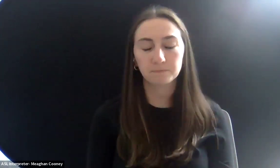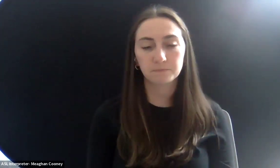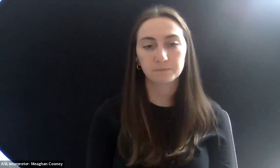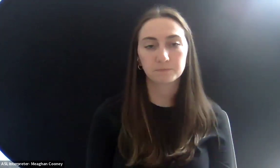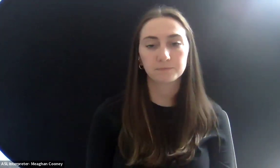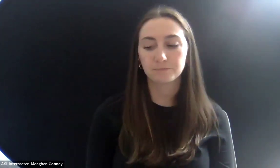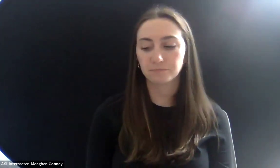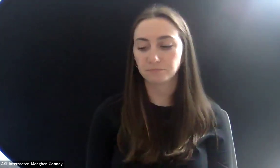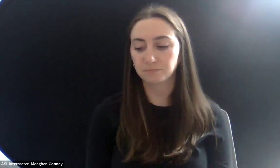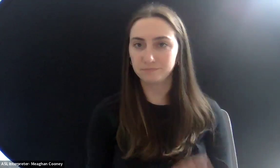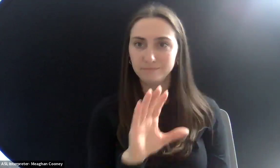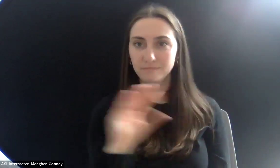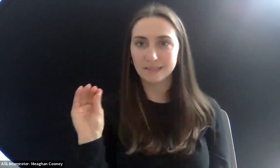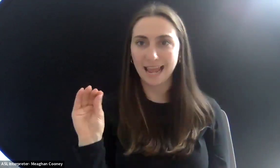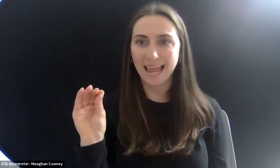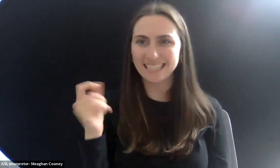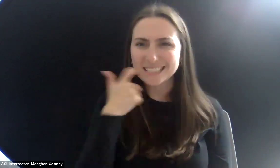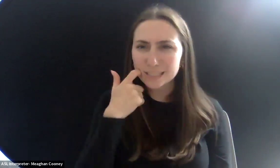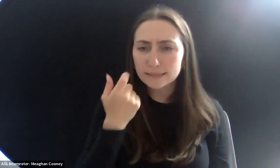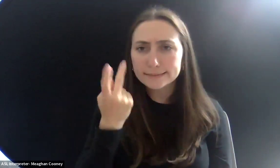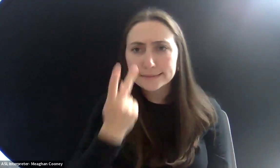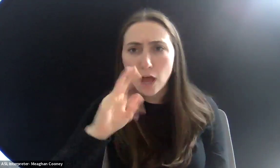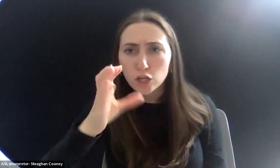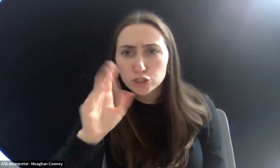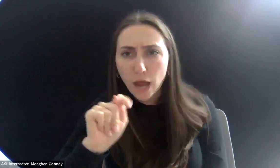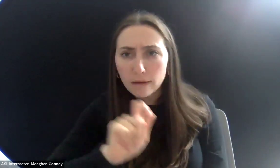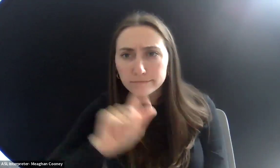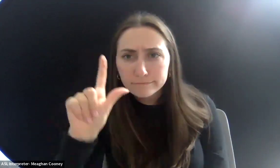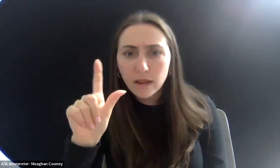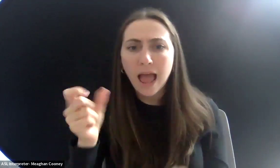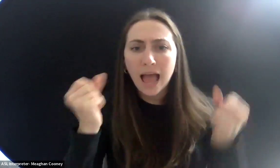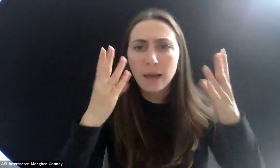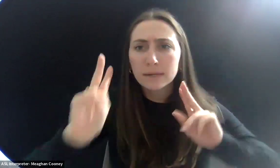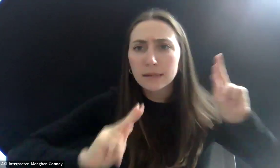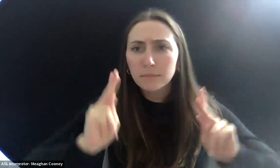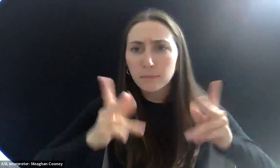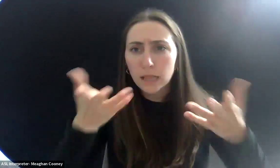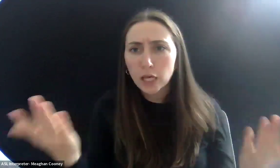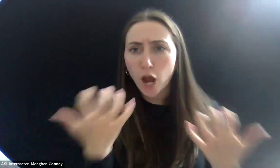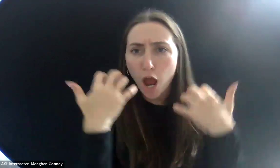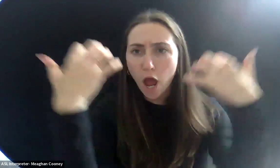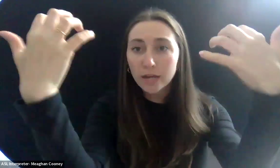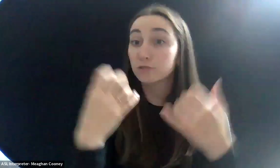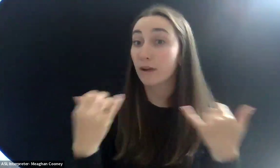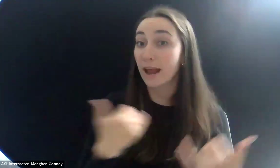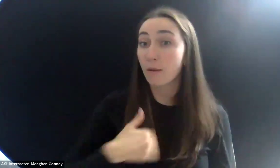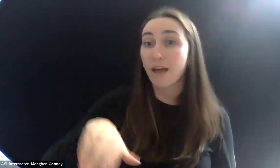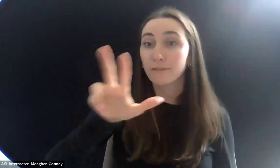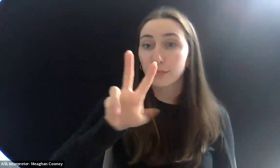Sorry, I, I just, I saw a question in the chat about how many people are in the audience and presently there are 32 attendees.